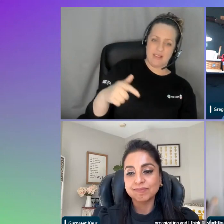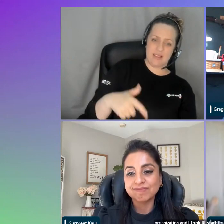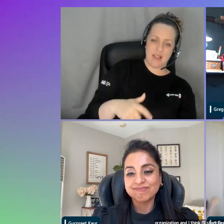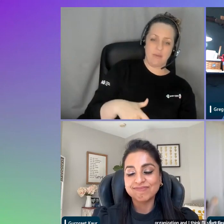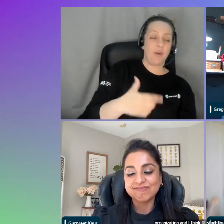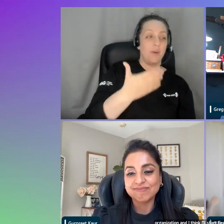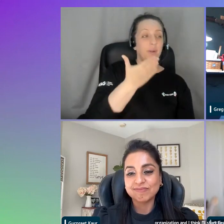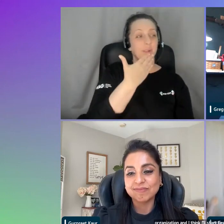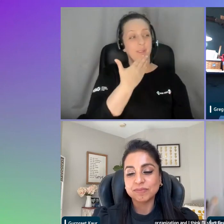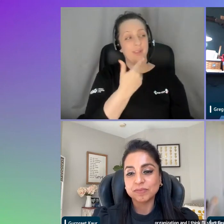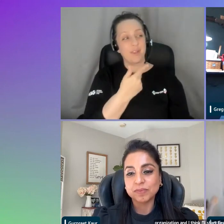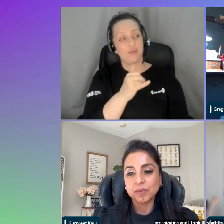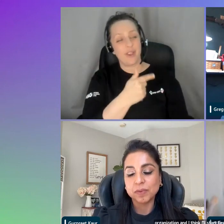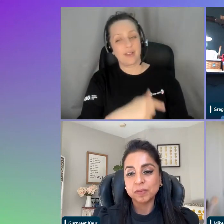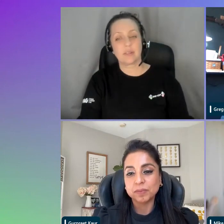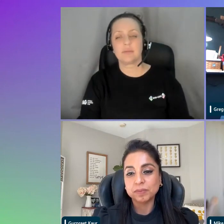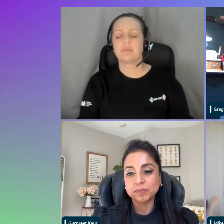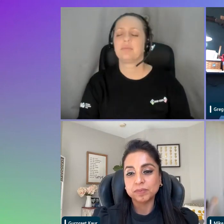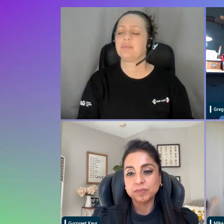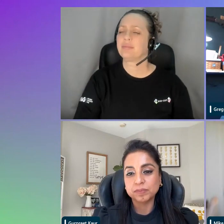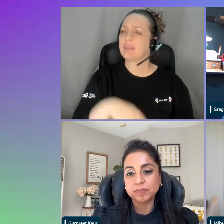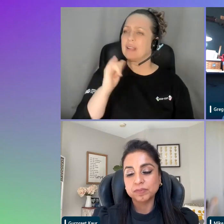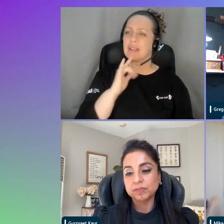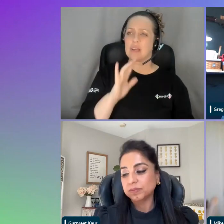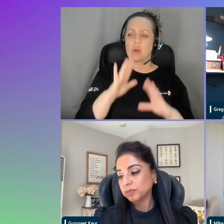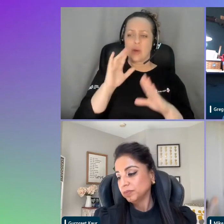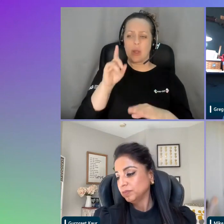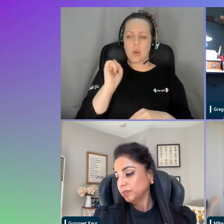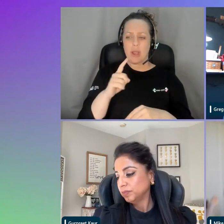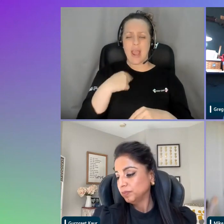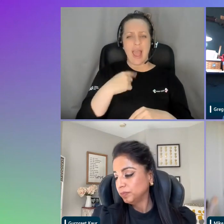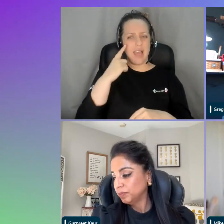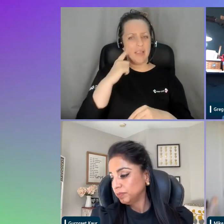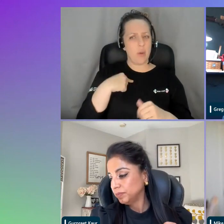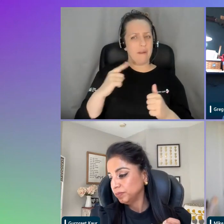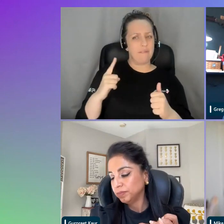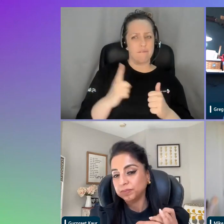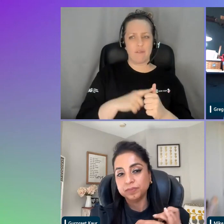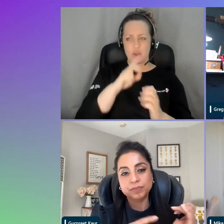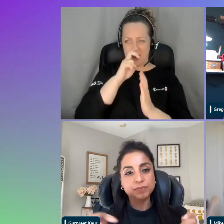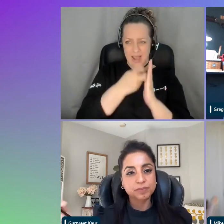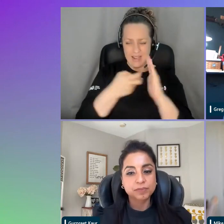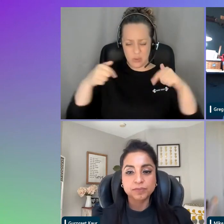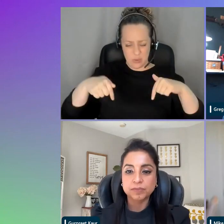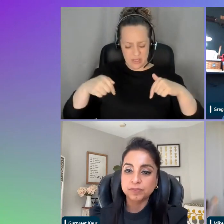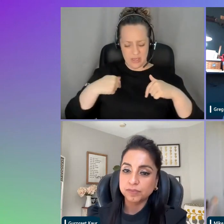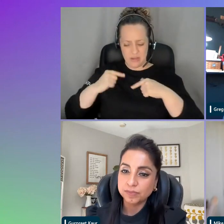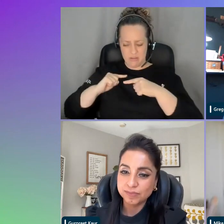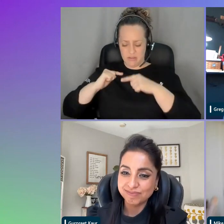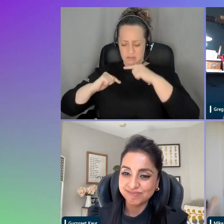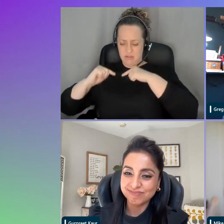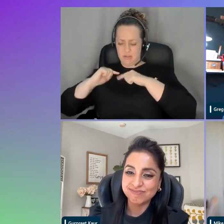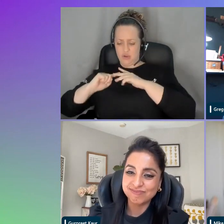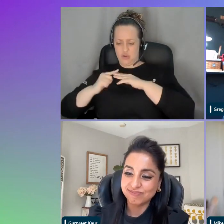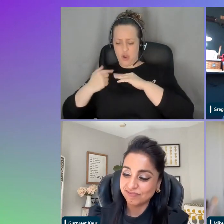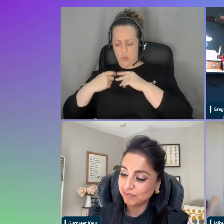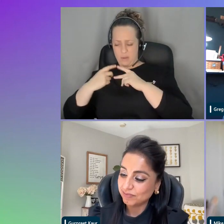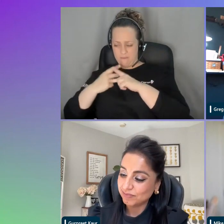it's a great question. And I think that, uh, when I first got into this, I was sort of when you said, you know, we figured